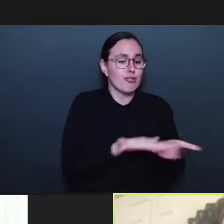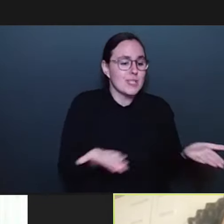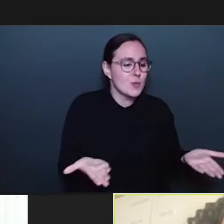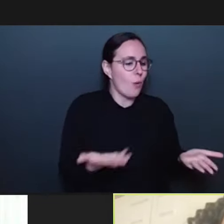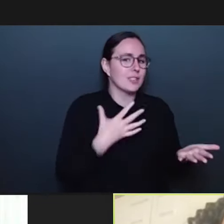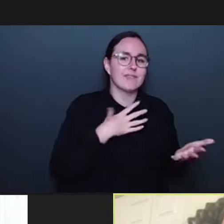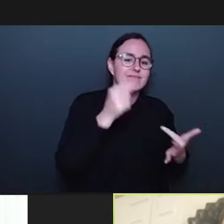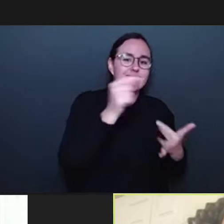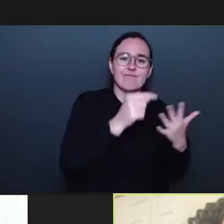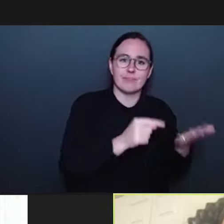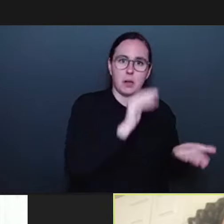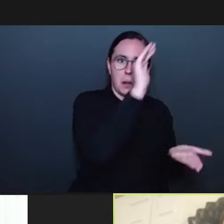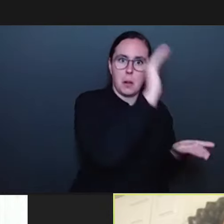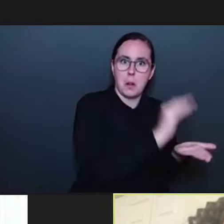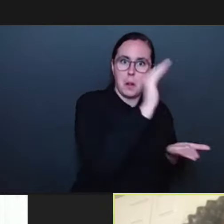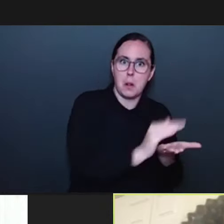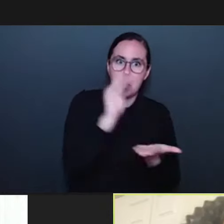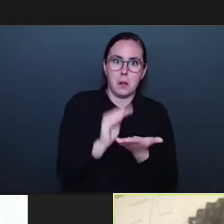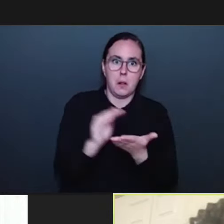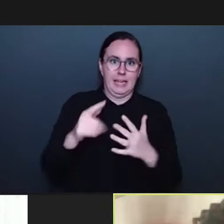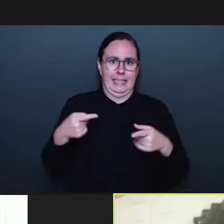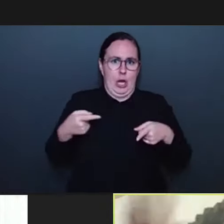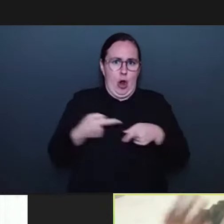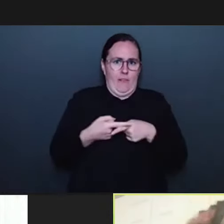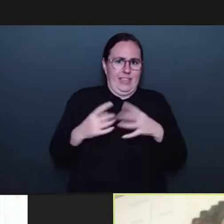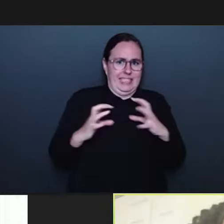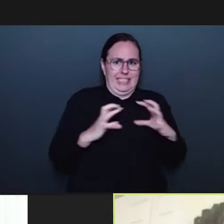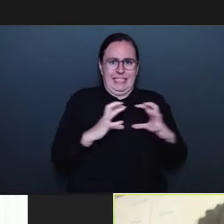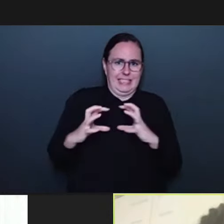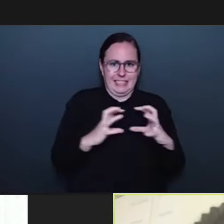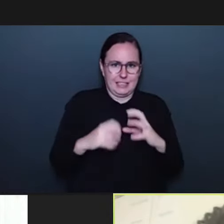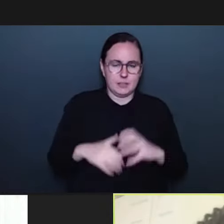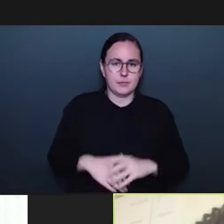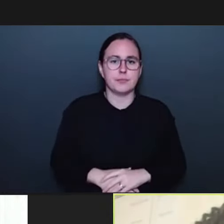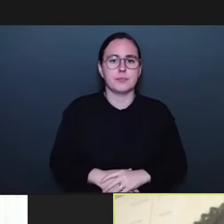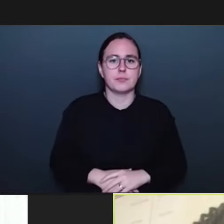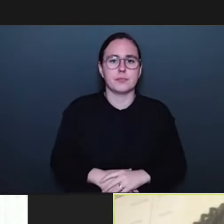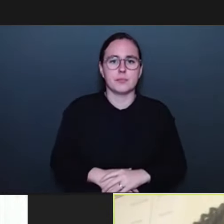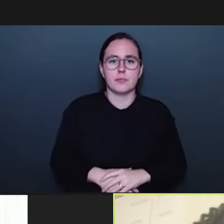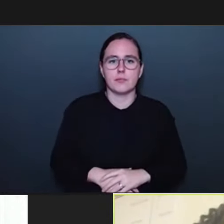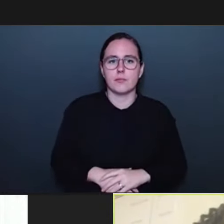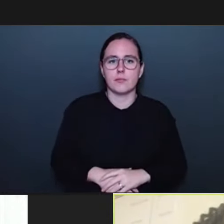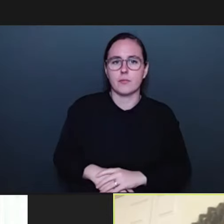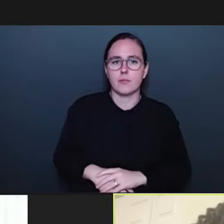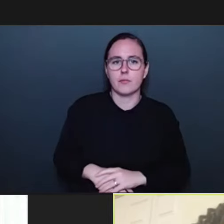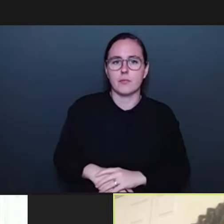the Sahel which is a geographical zone across the African continent for example, this area is